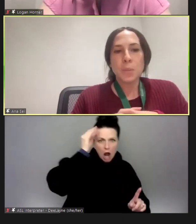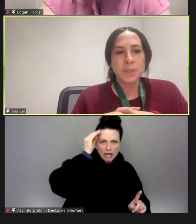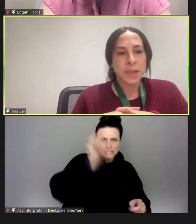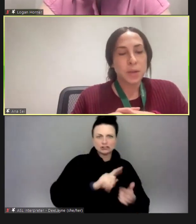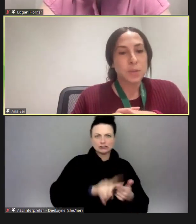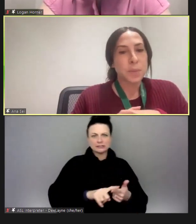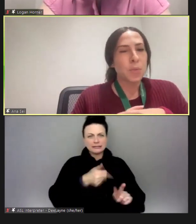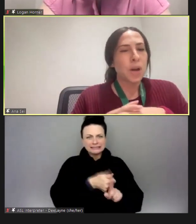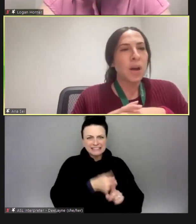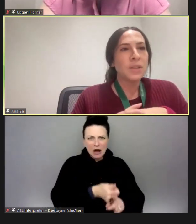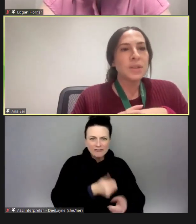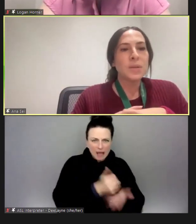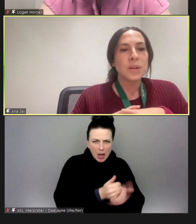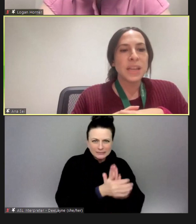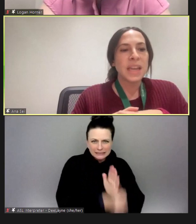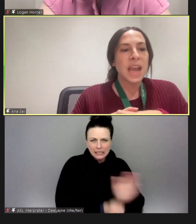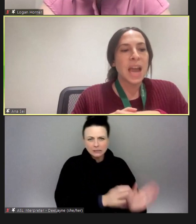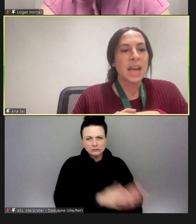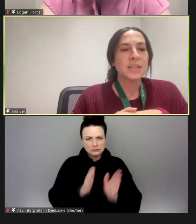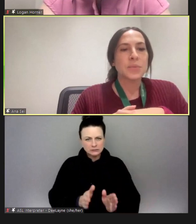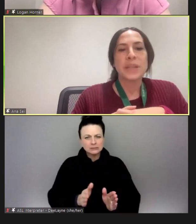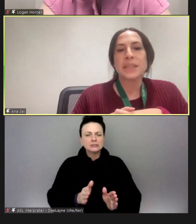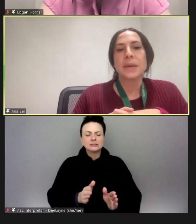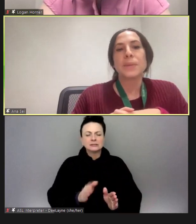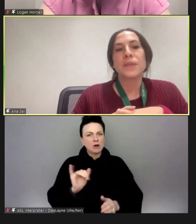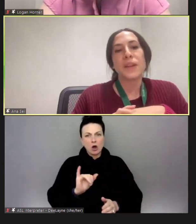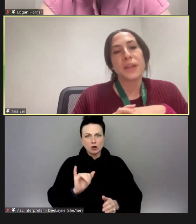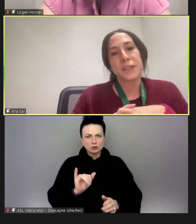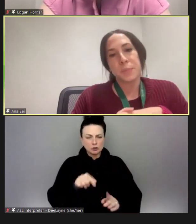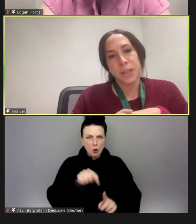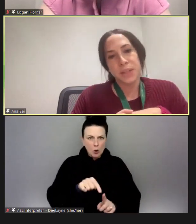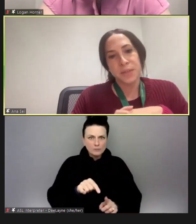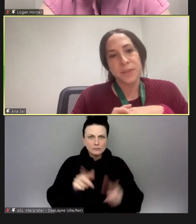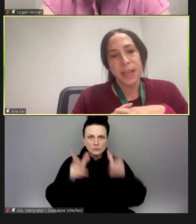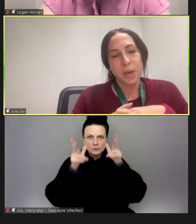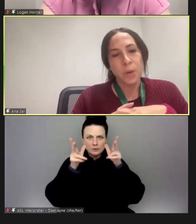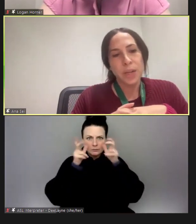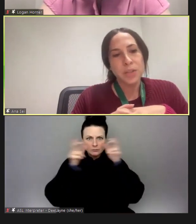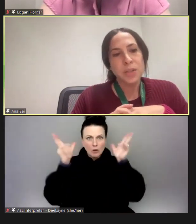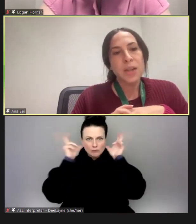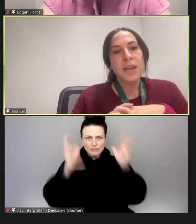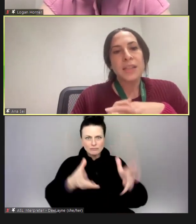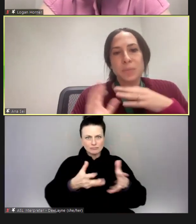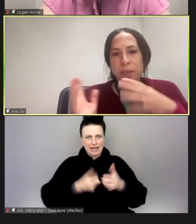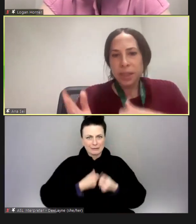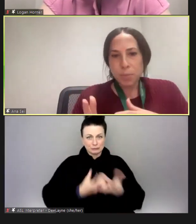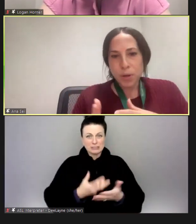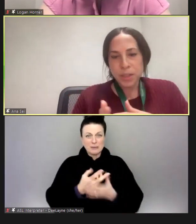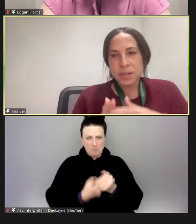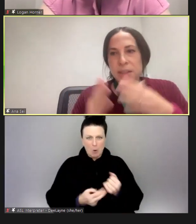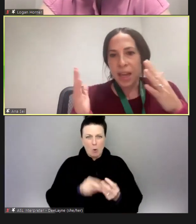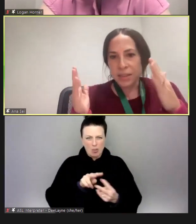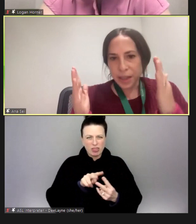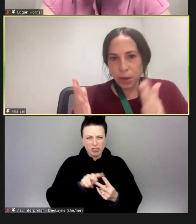skills but we're also looking at receptive and expressive language it's